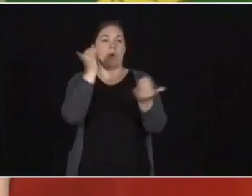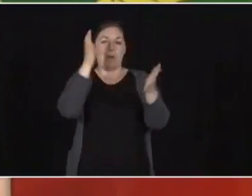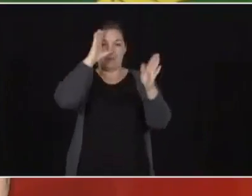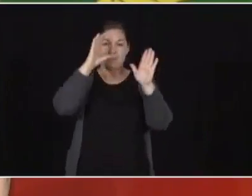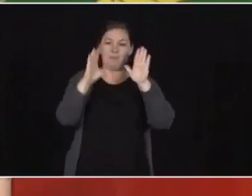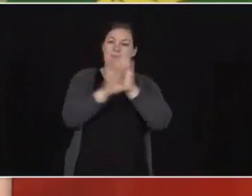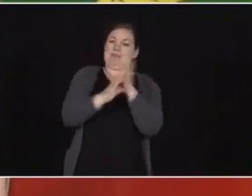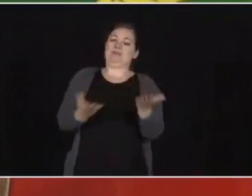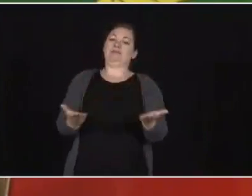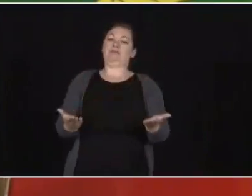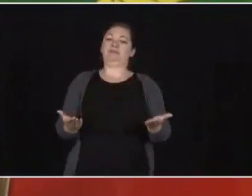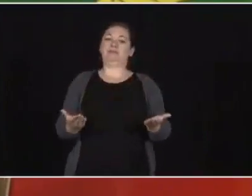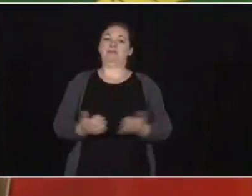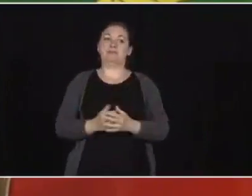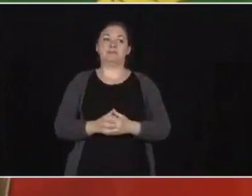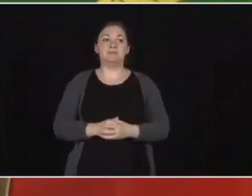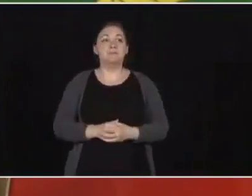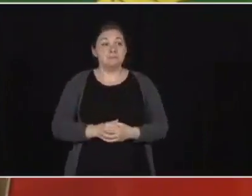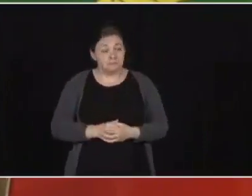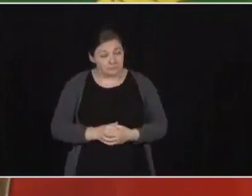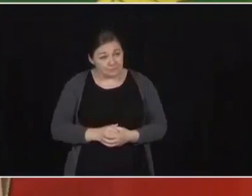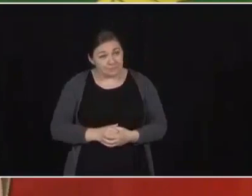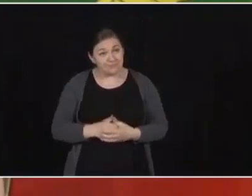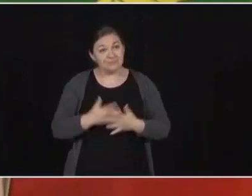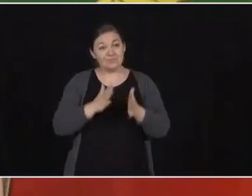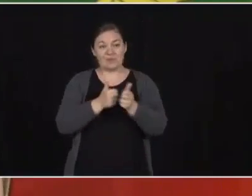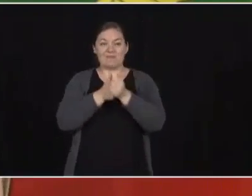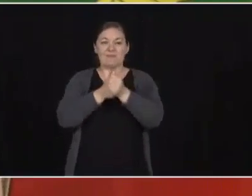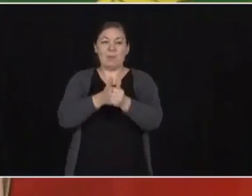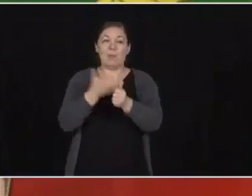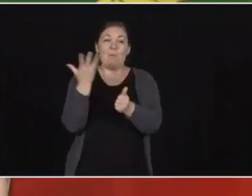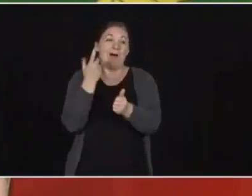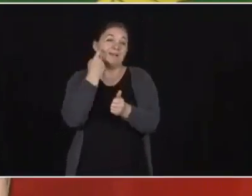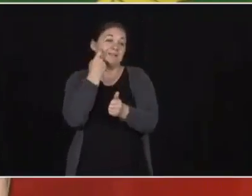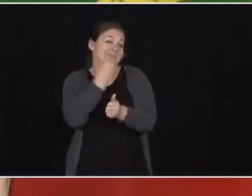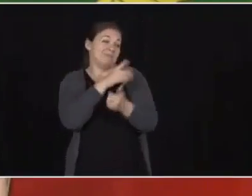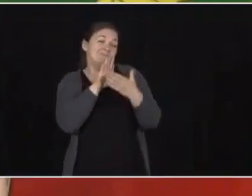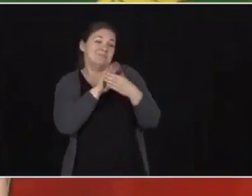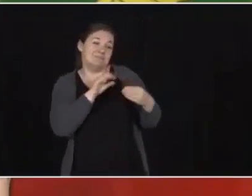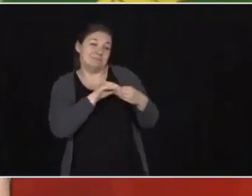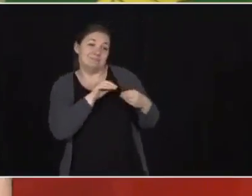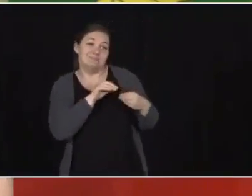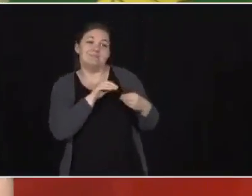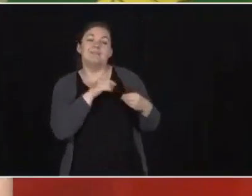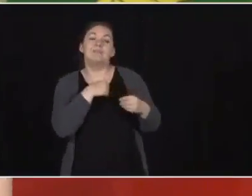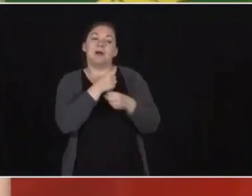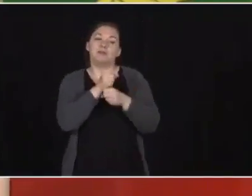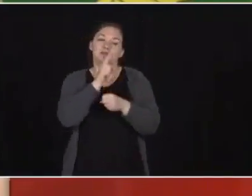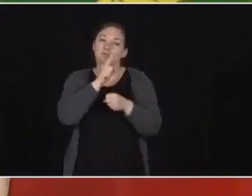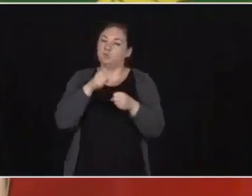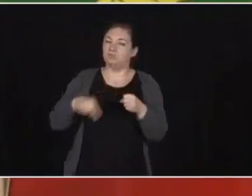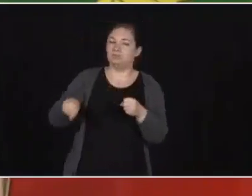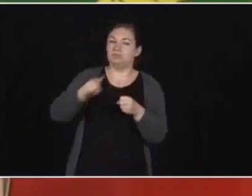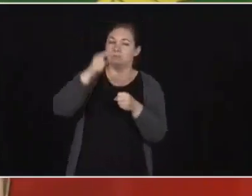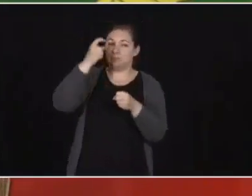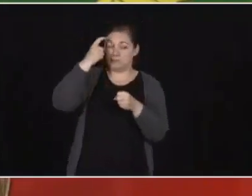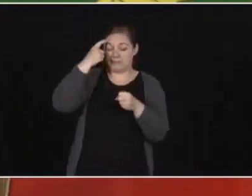not picked up by the current PCR programs. So I think it is really thinking about how we will leverage as many tools as possible for